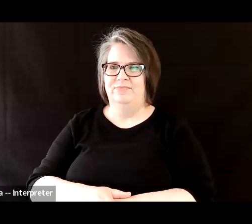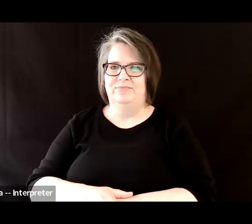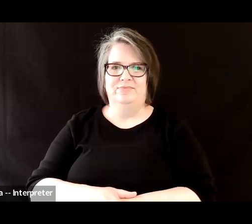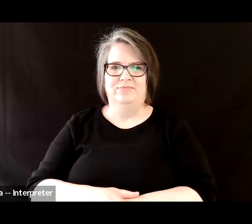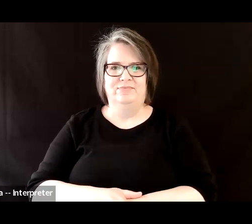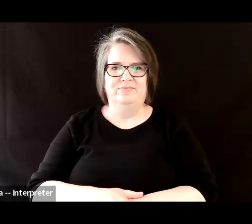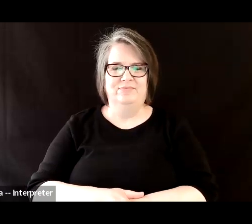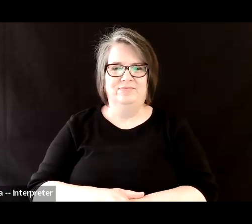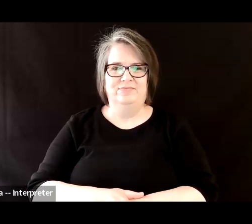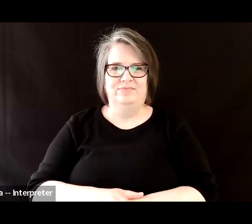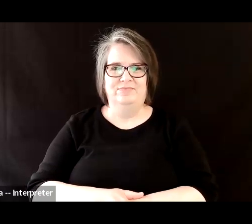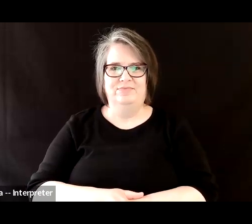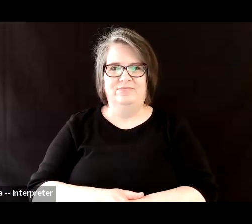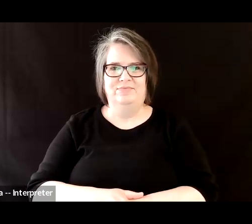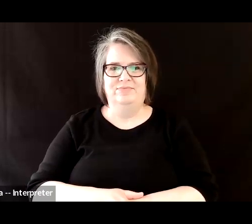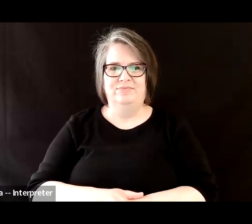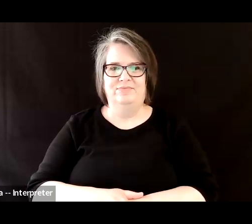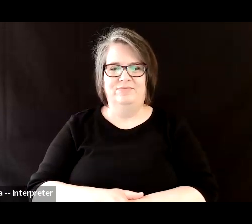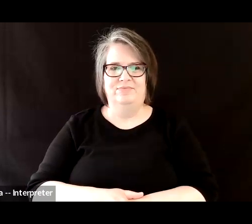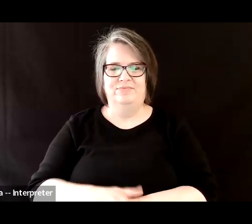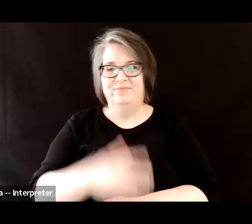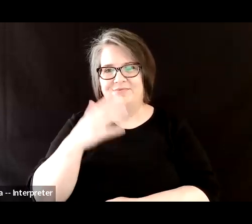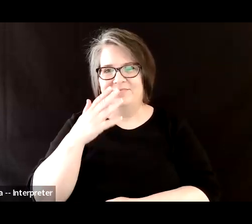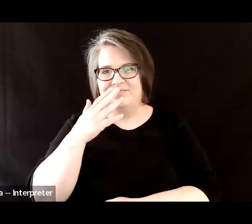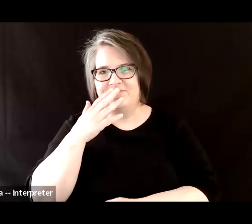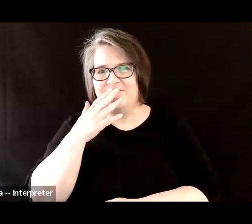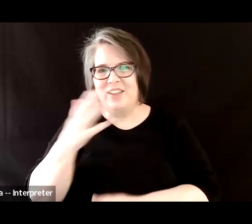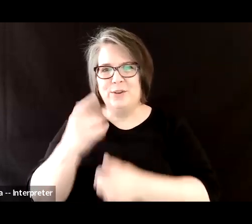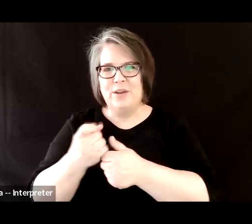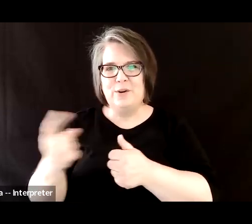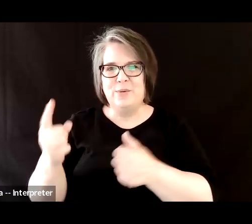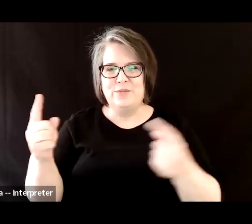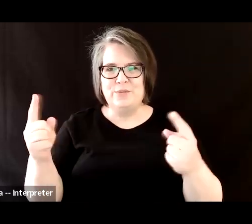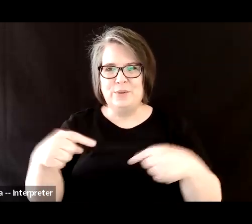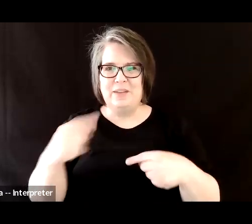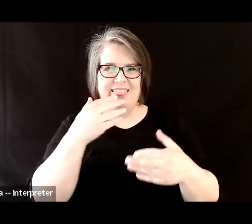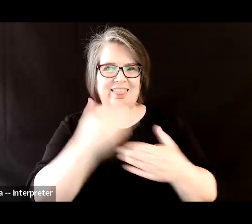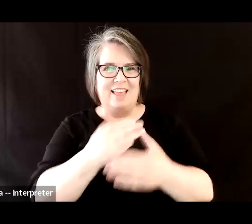All right. Well, thank you everyone for being here, thank you to Melanie for the intro and for